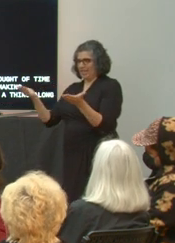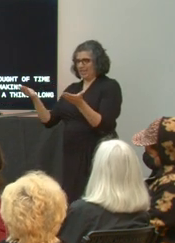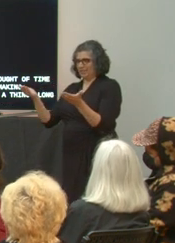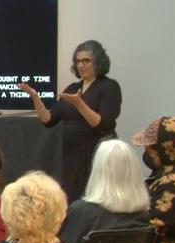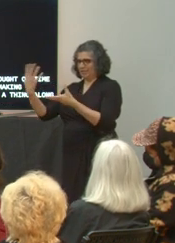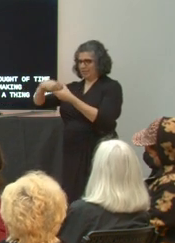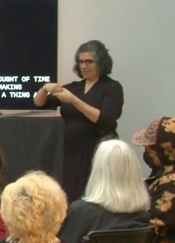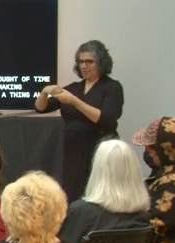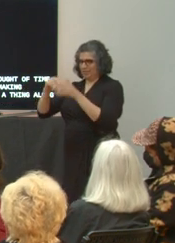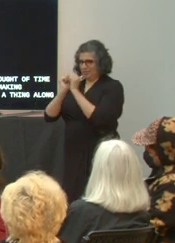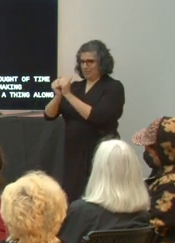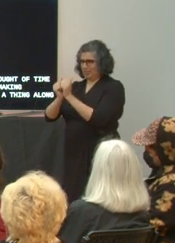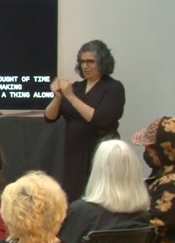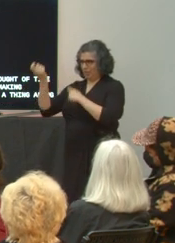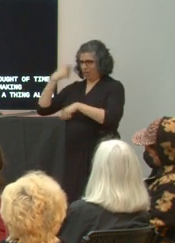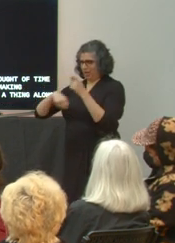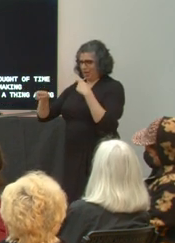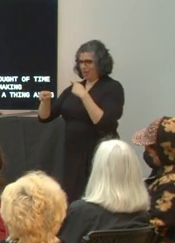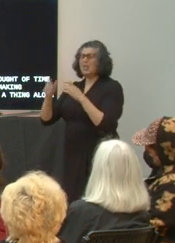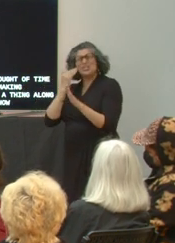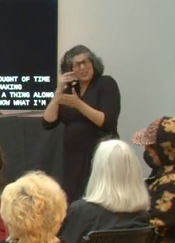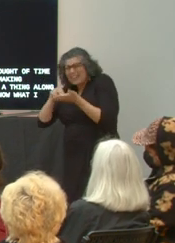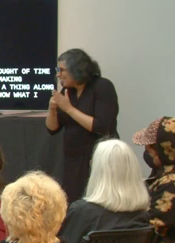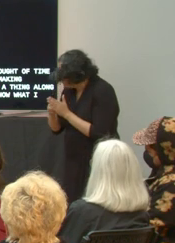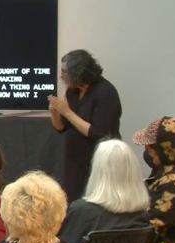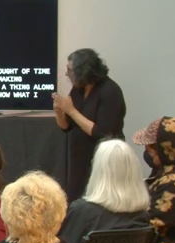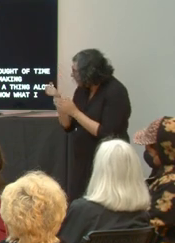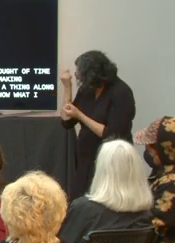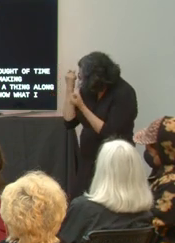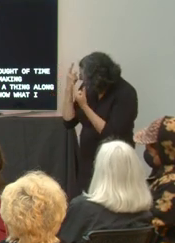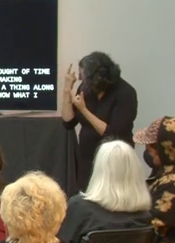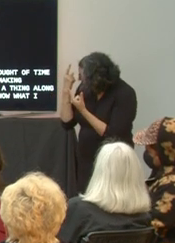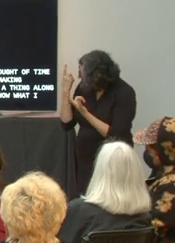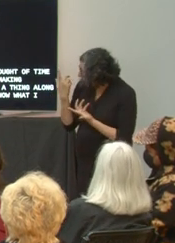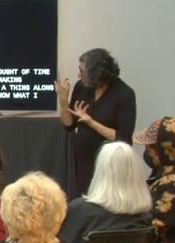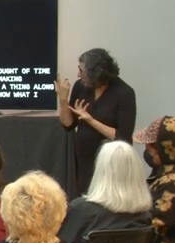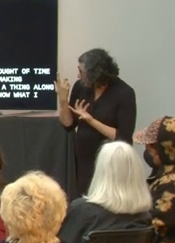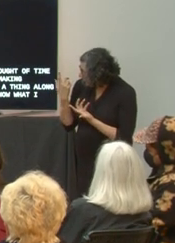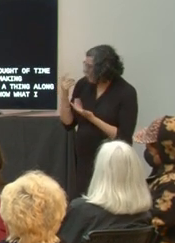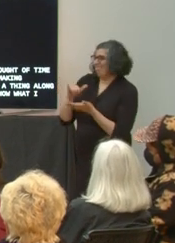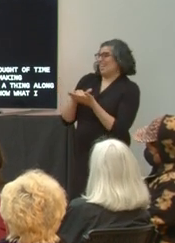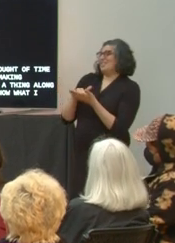than you know what I know. That's what I was just thinking